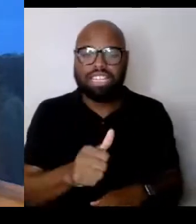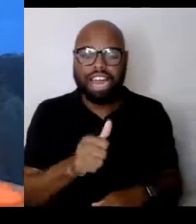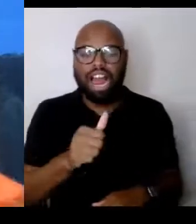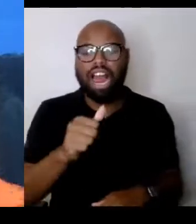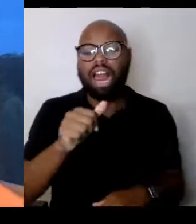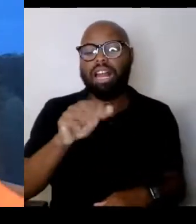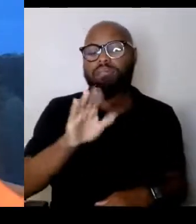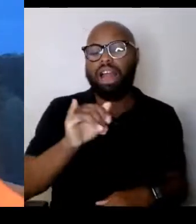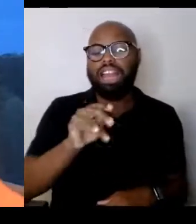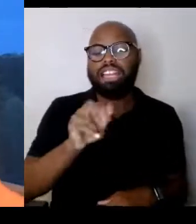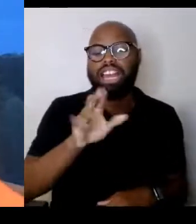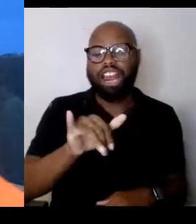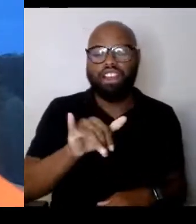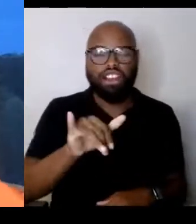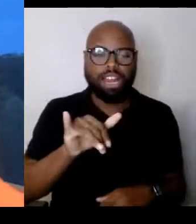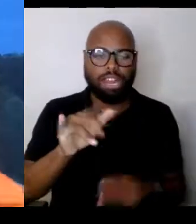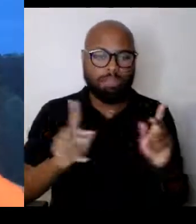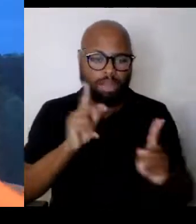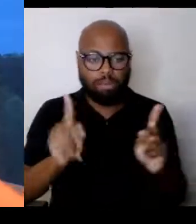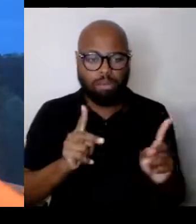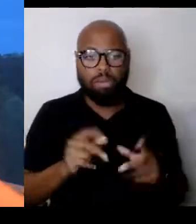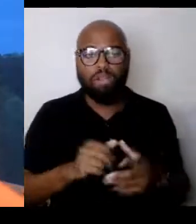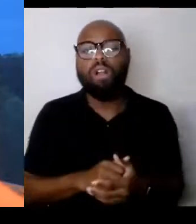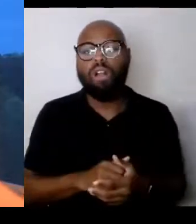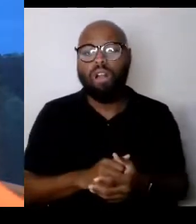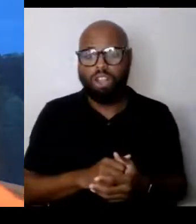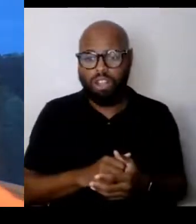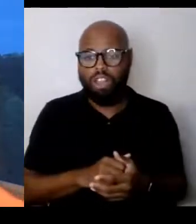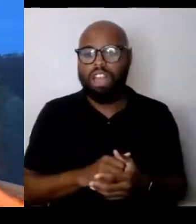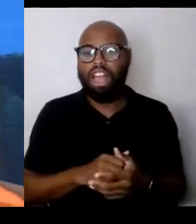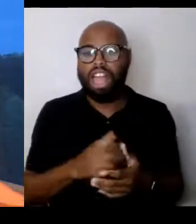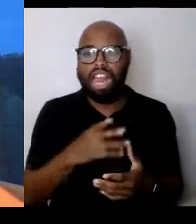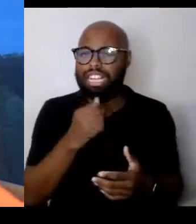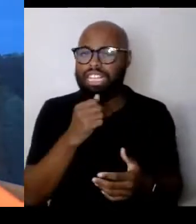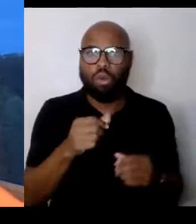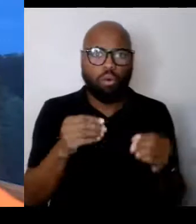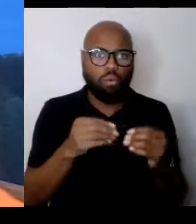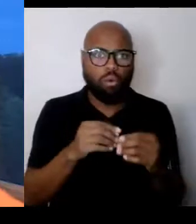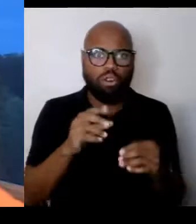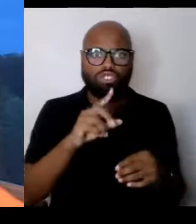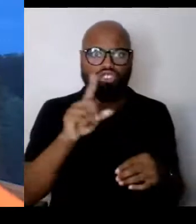is connected to more than just women rights, but just thinking about immigrant rights,